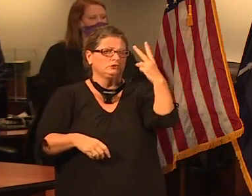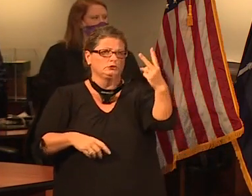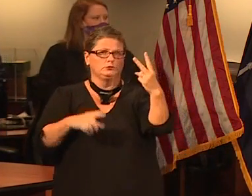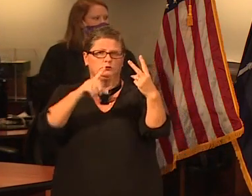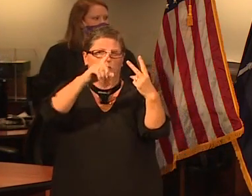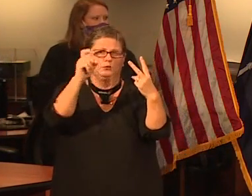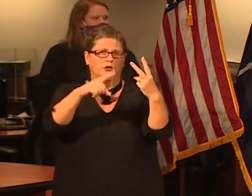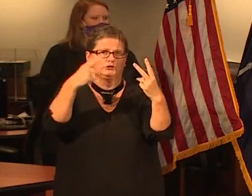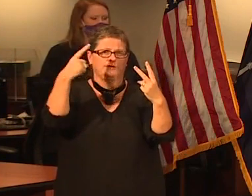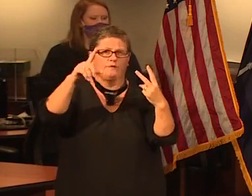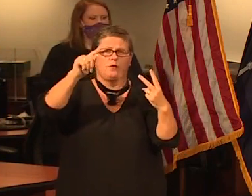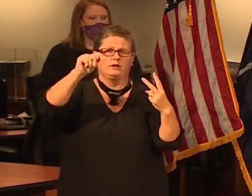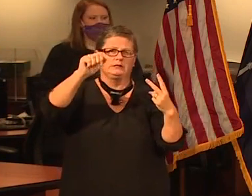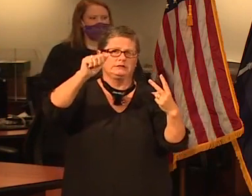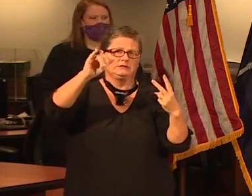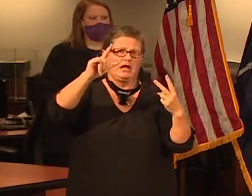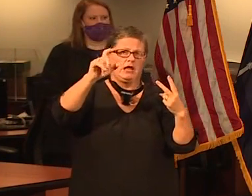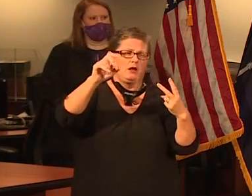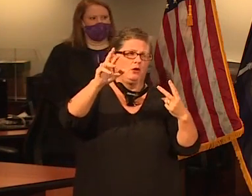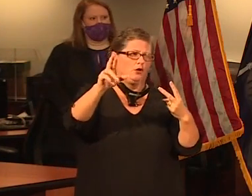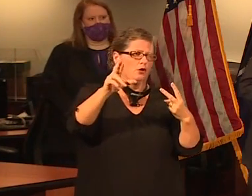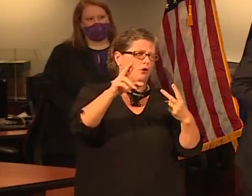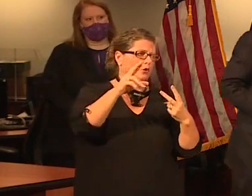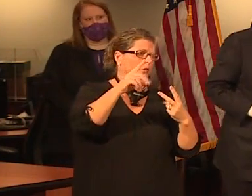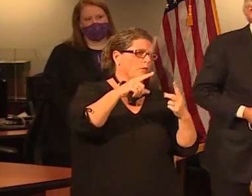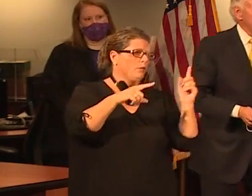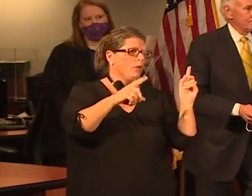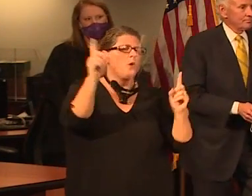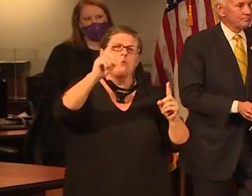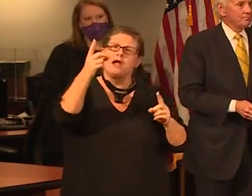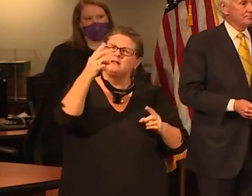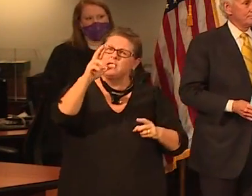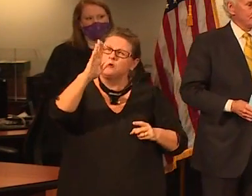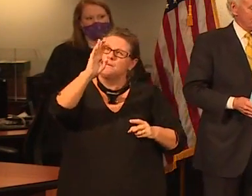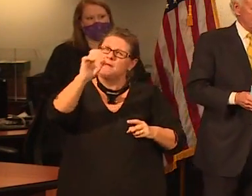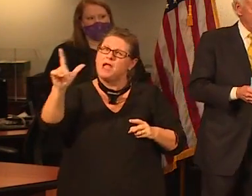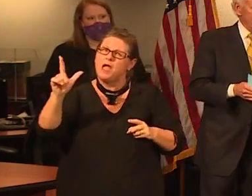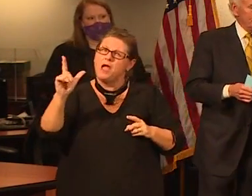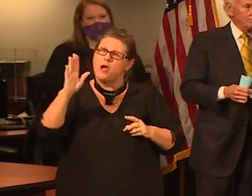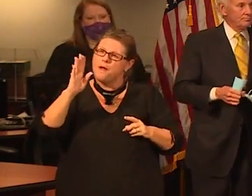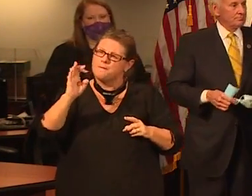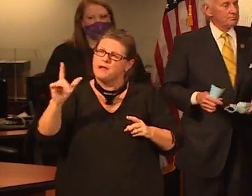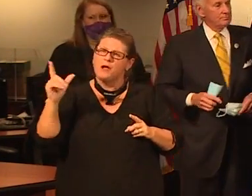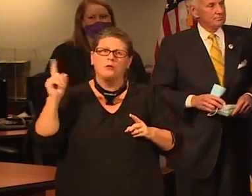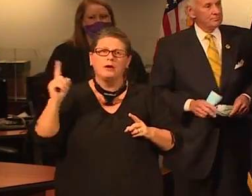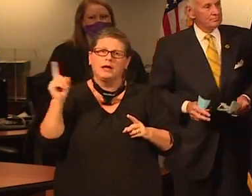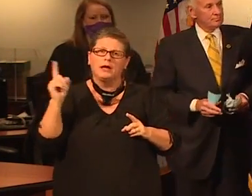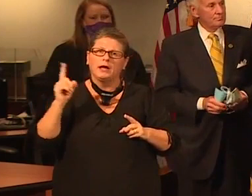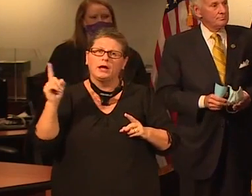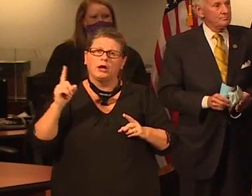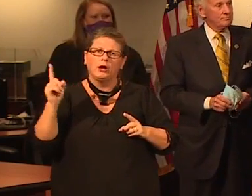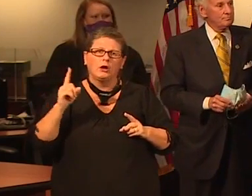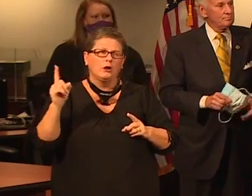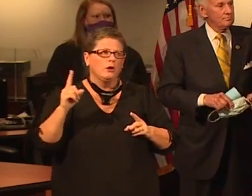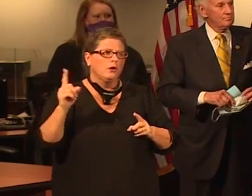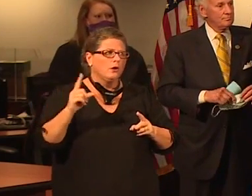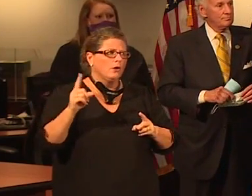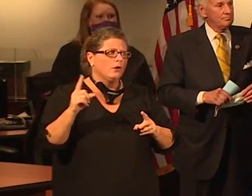IT CERTAINLY WON'T WORK HERE. YES, MA'AM. I HAVE TWO QUESTIONS FOR THE DIRECTOR.